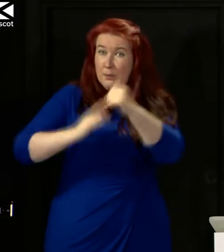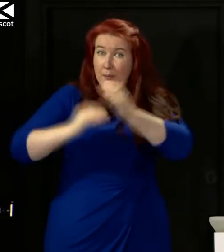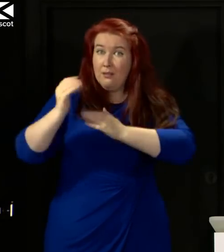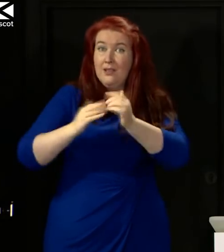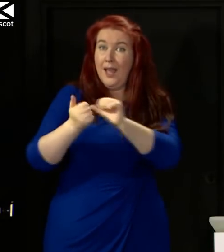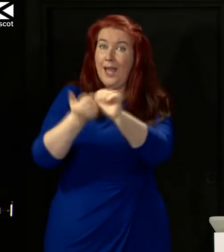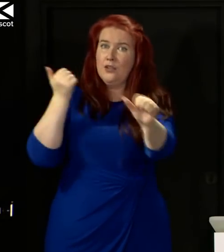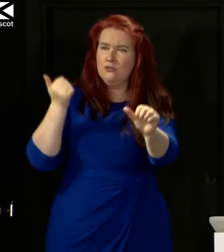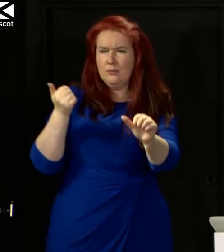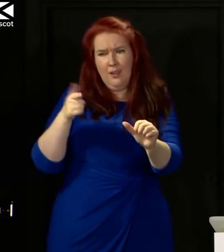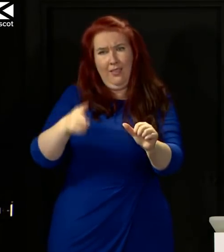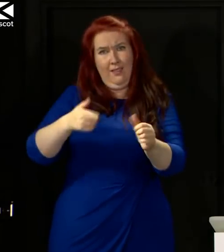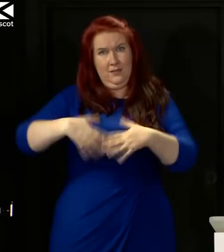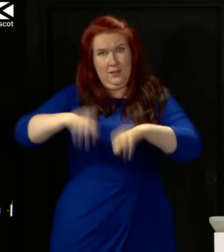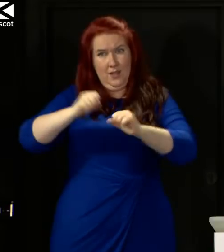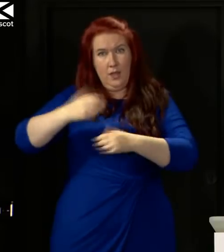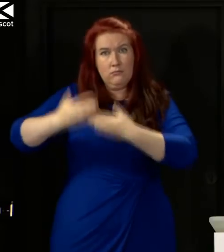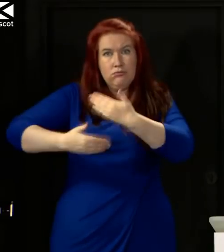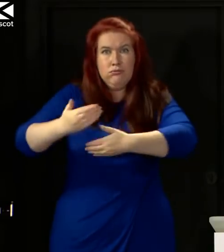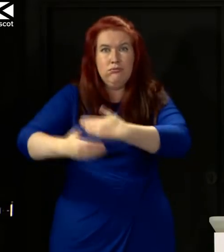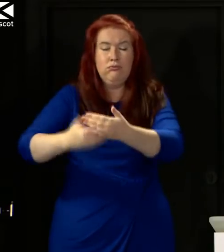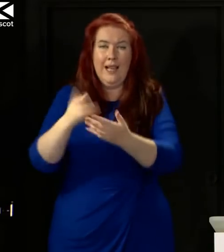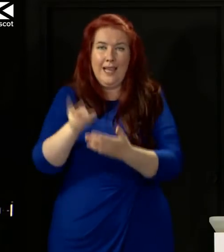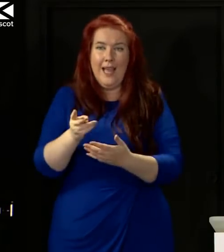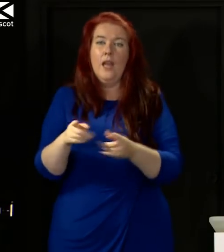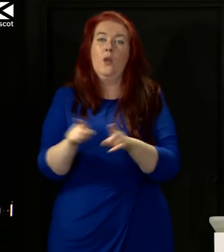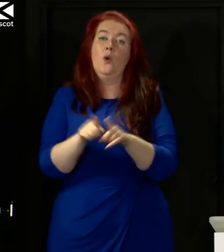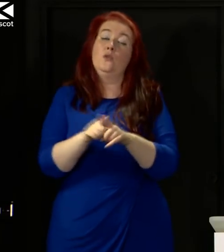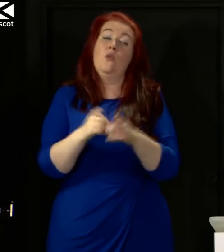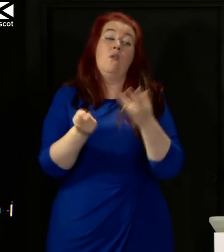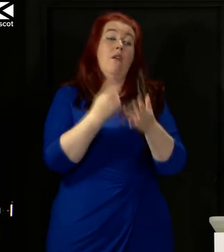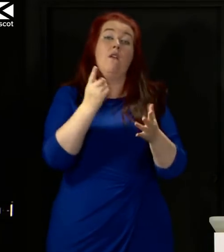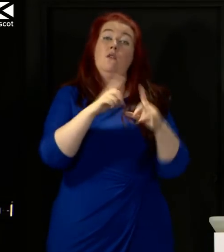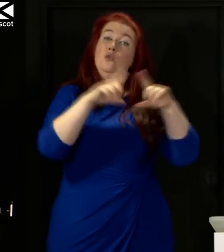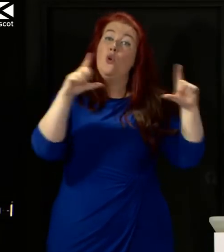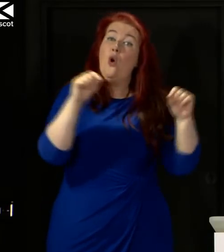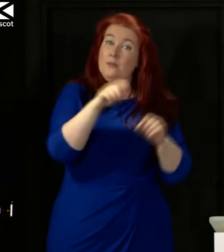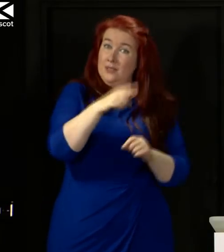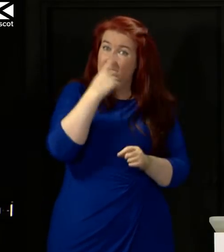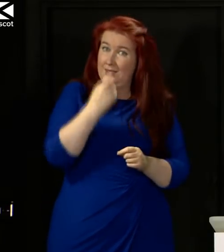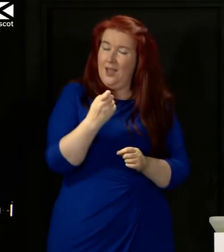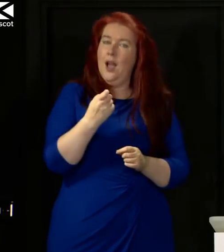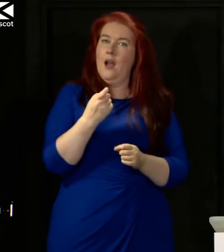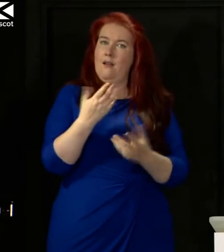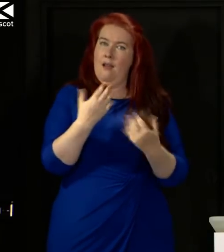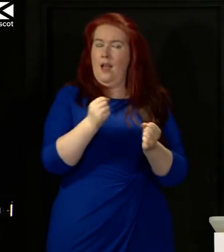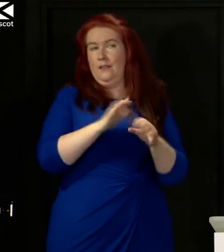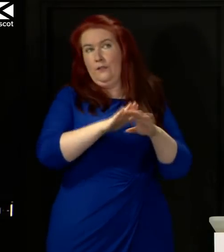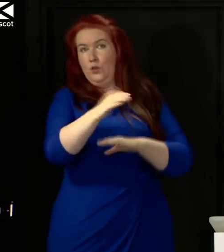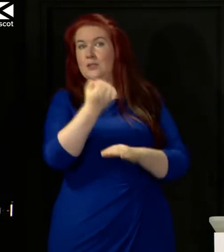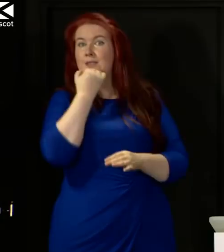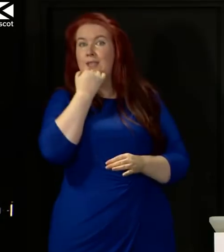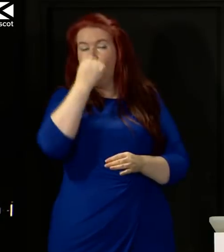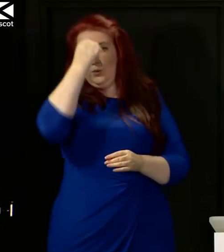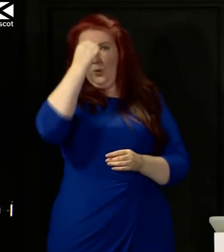own restart plan; and so that non-essential retail businesses can have a date for safe reopening.